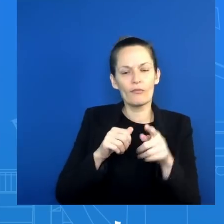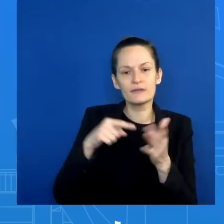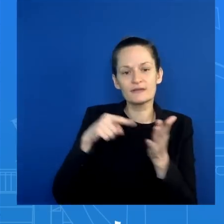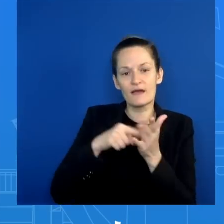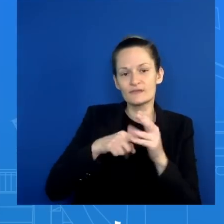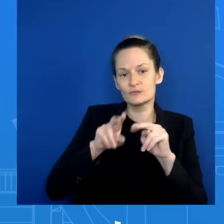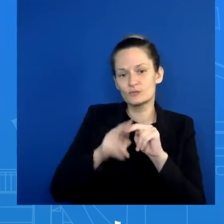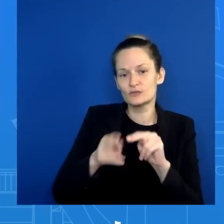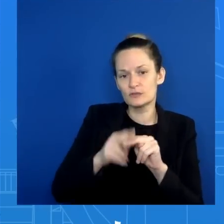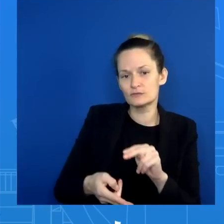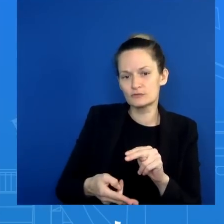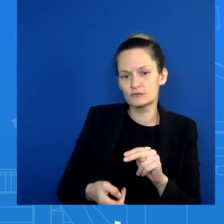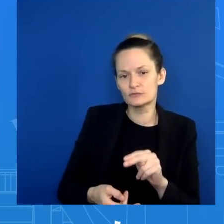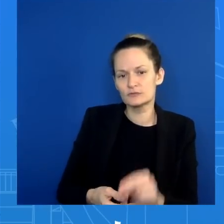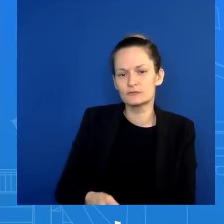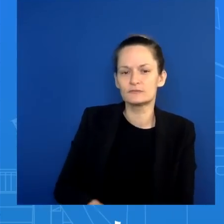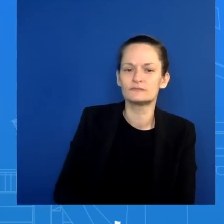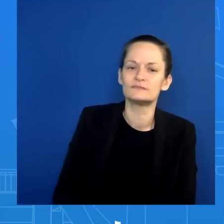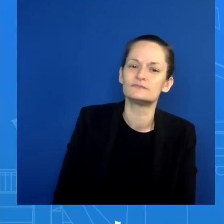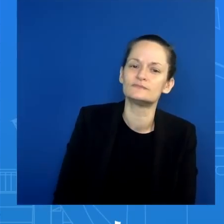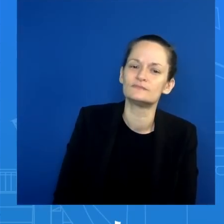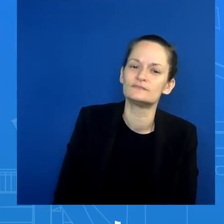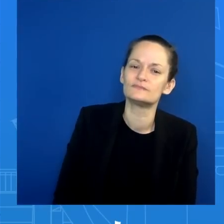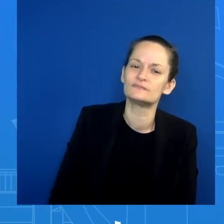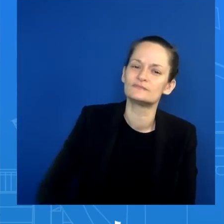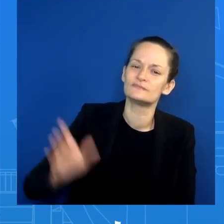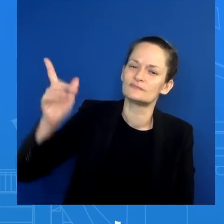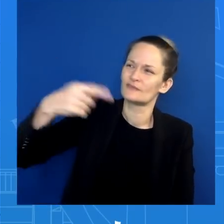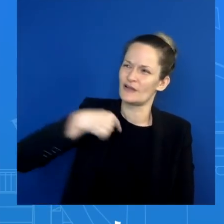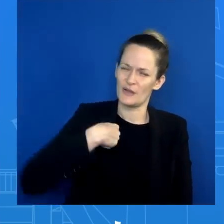that it's going to increase the deficit because.